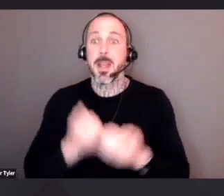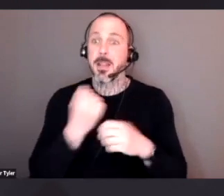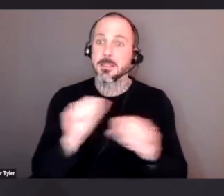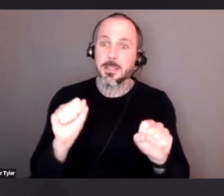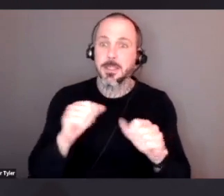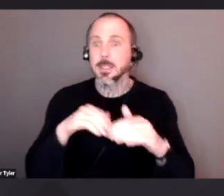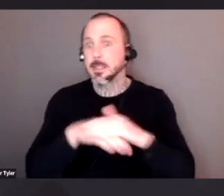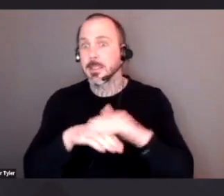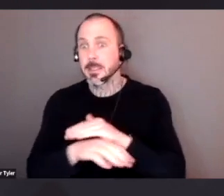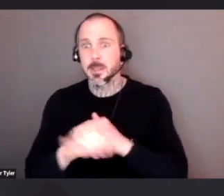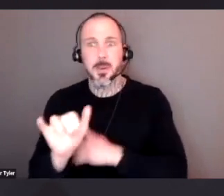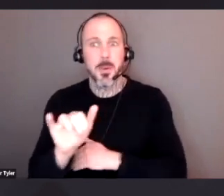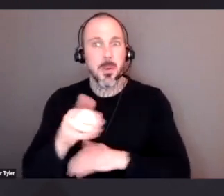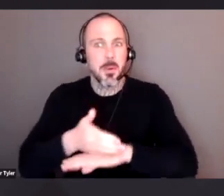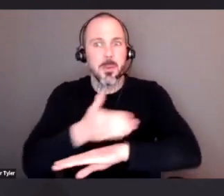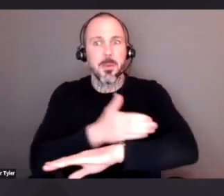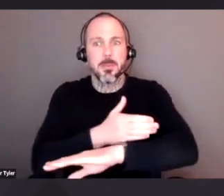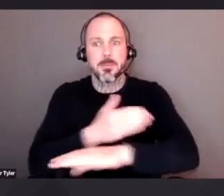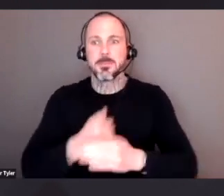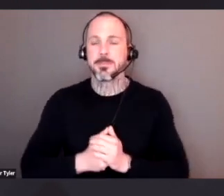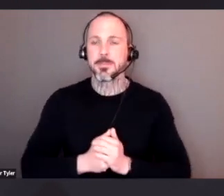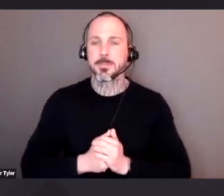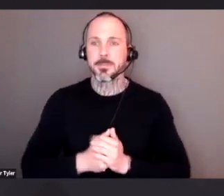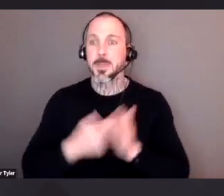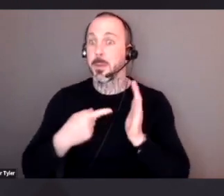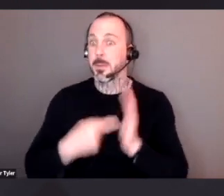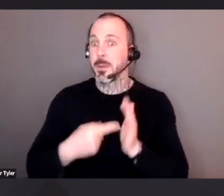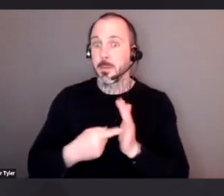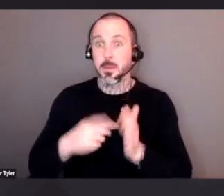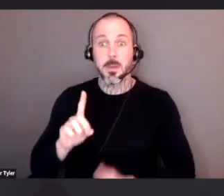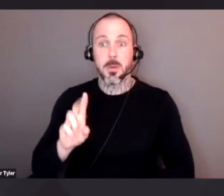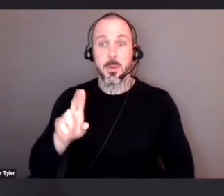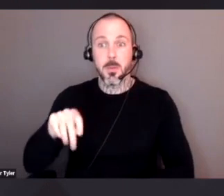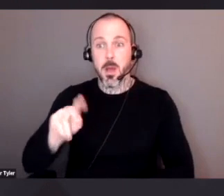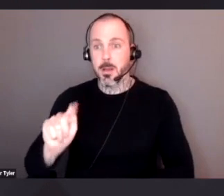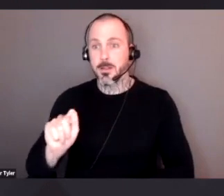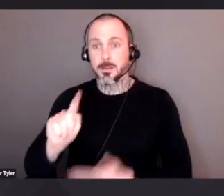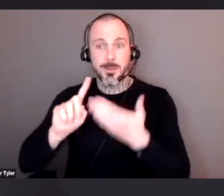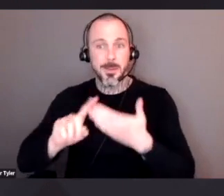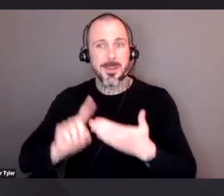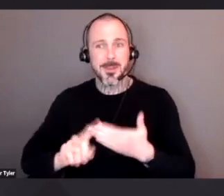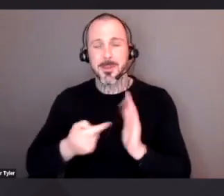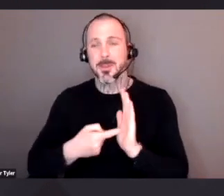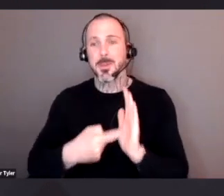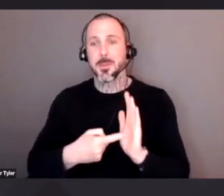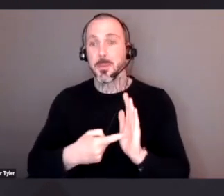how workplaces that hire persons experiencing disability witness an increase in on-the-job safety,